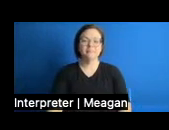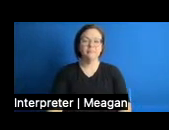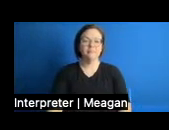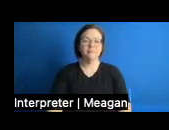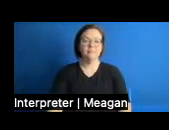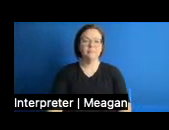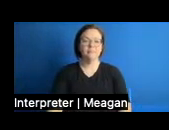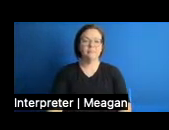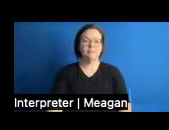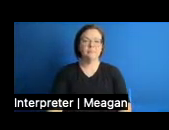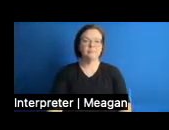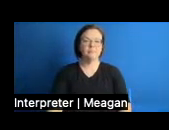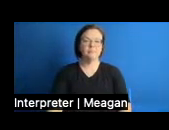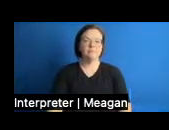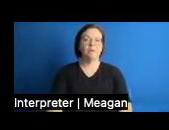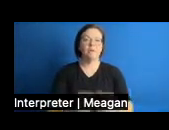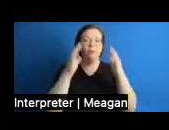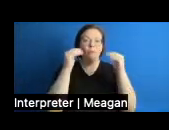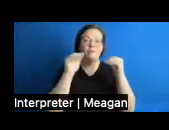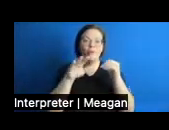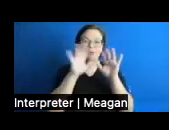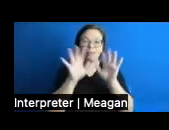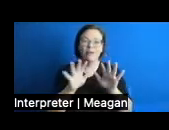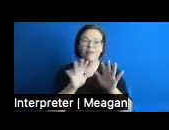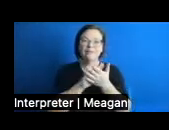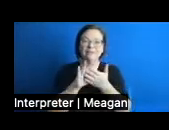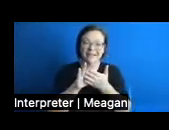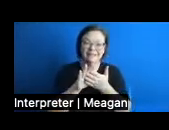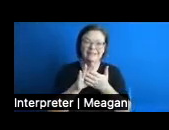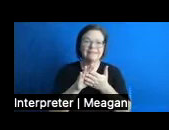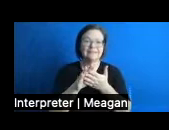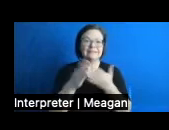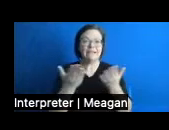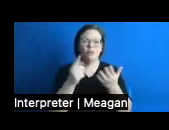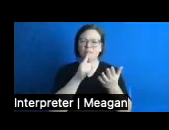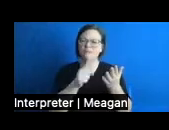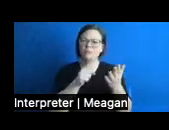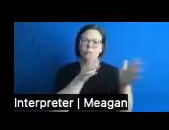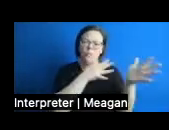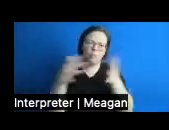awesome. Hopefully the weather is nice where you were at. It is very windy here in Arkansas. So it